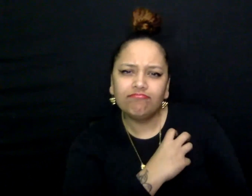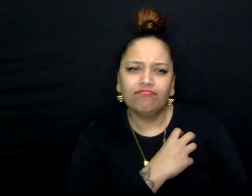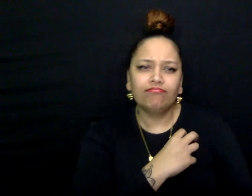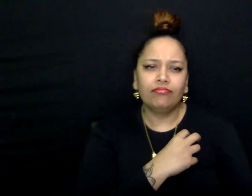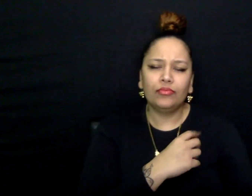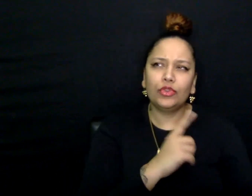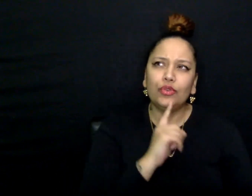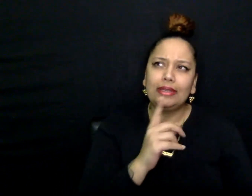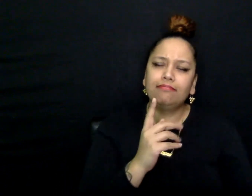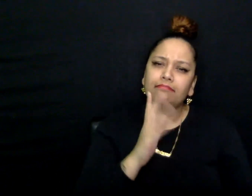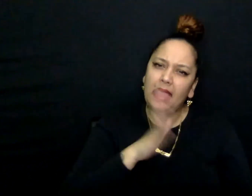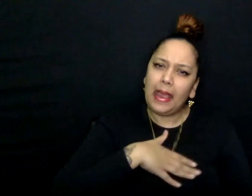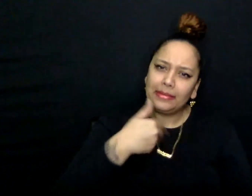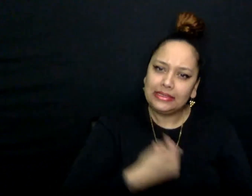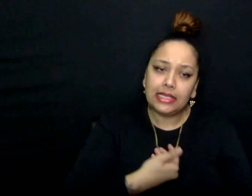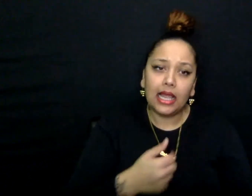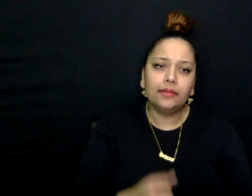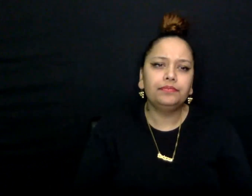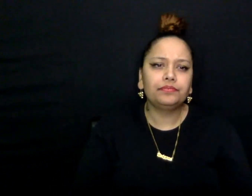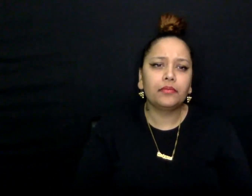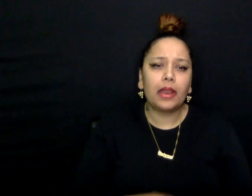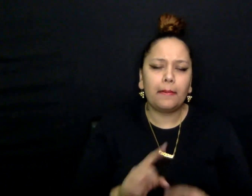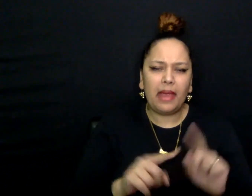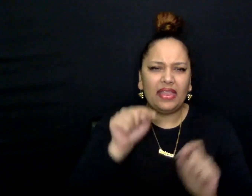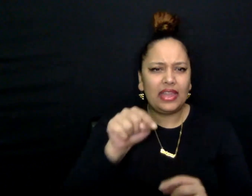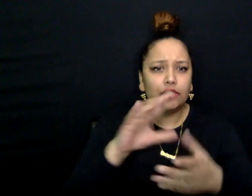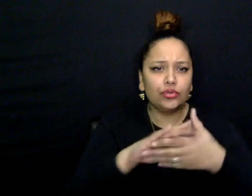the person who adopts the kitten named Frontier